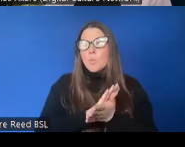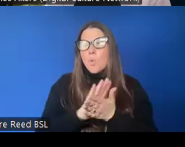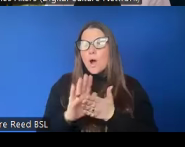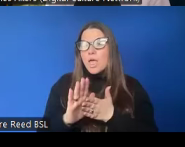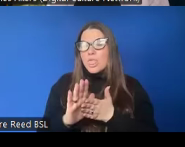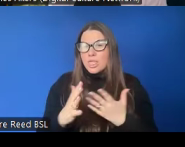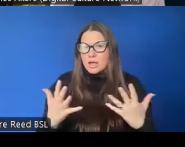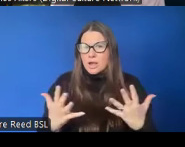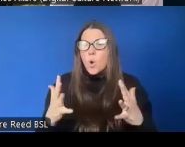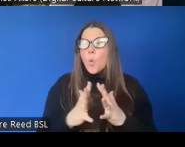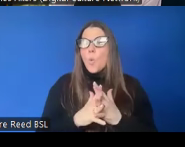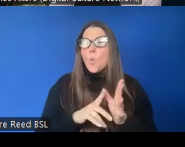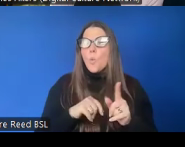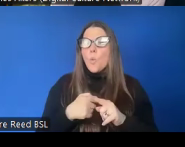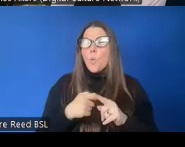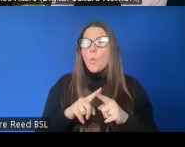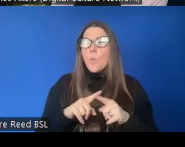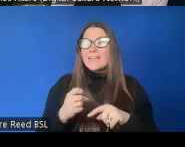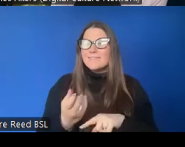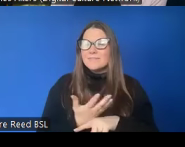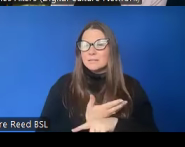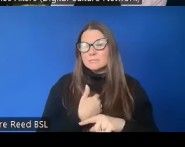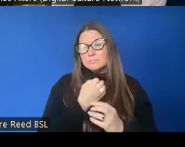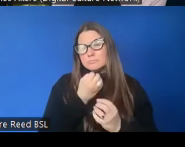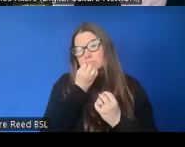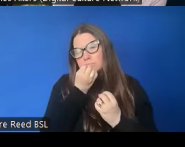It's a beautiful building, a lovely gallery and art space.